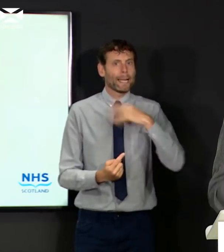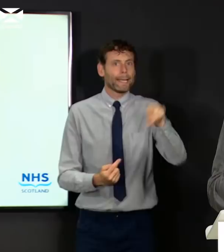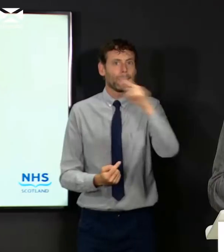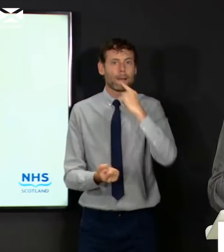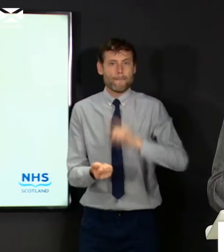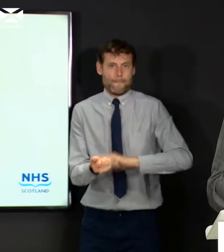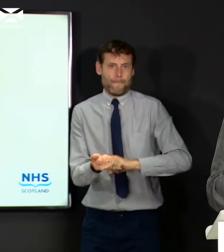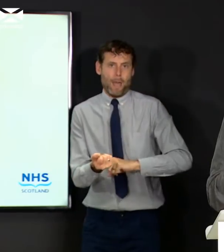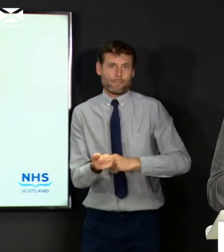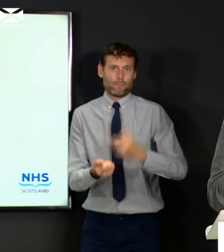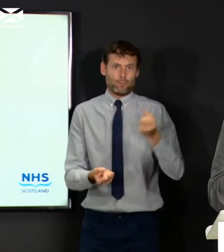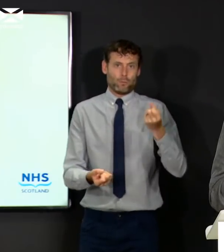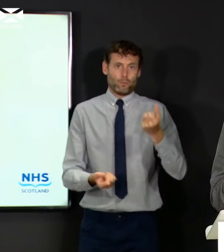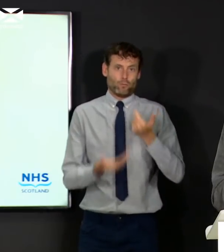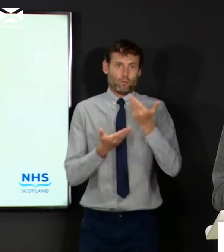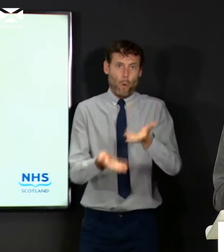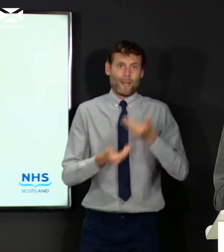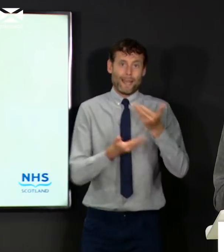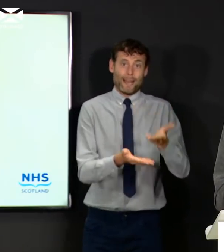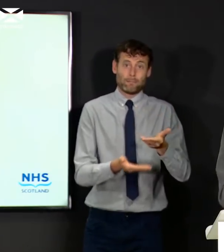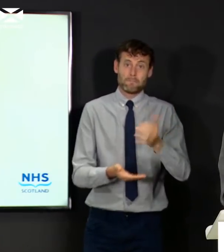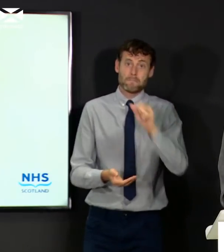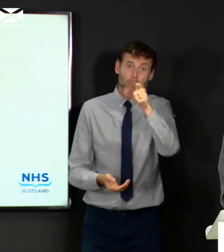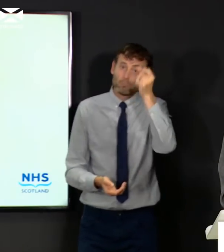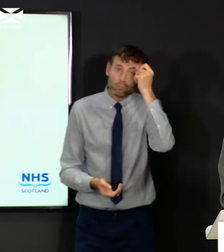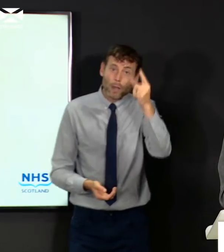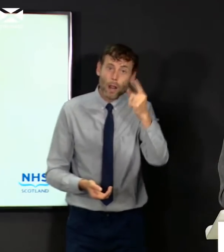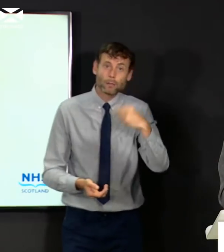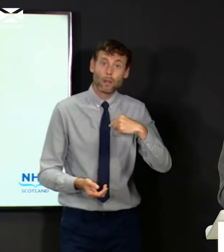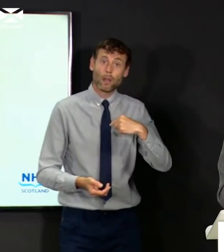you don't realise that we cannot store blood for a long time - we need a